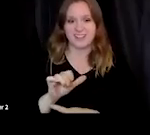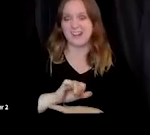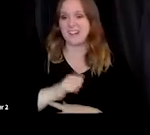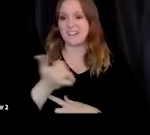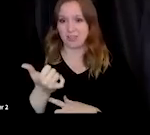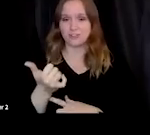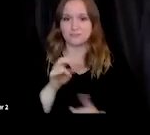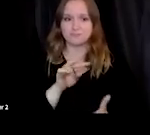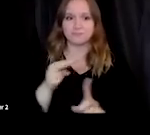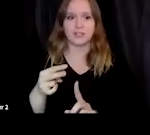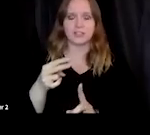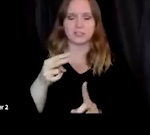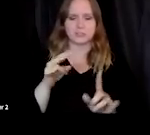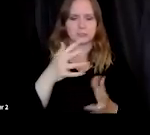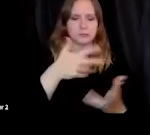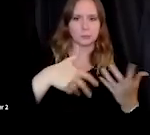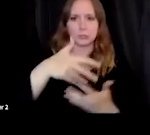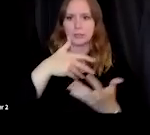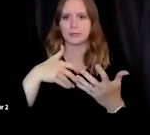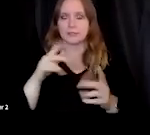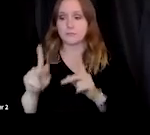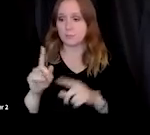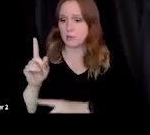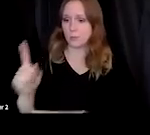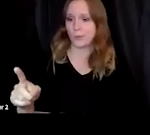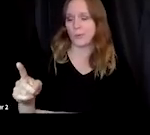People who go to garage sales, people who